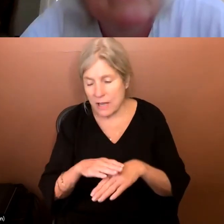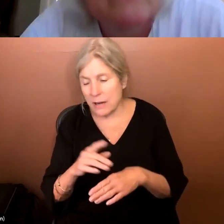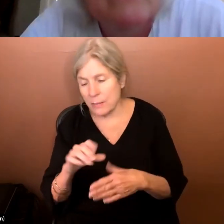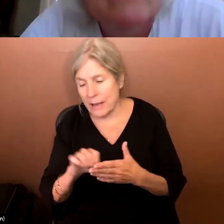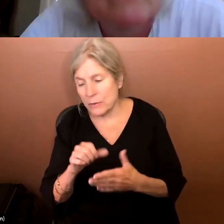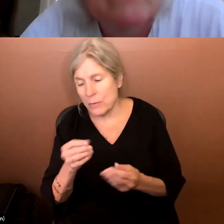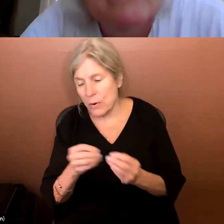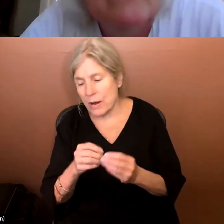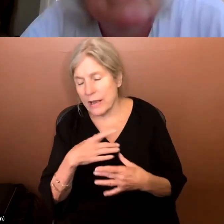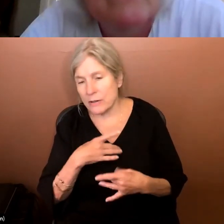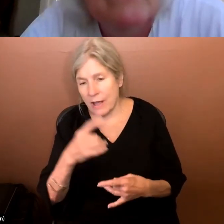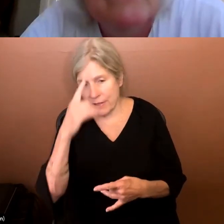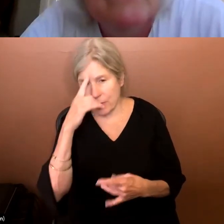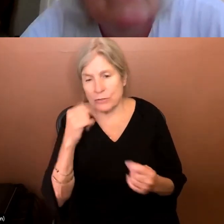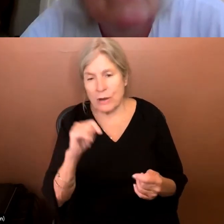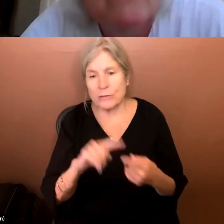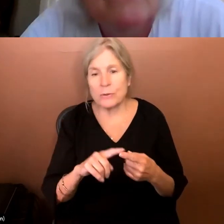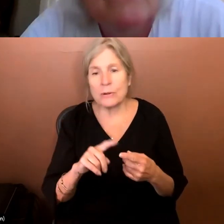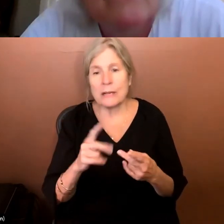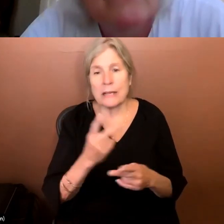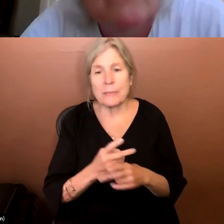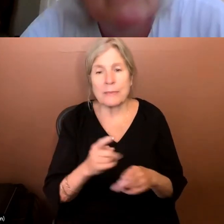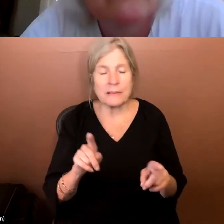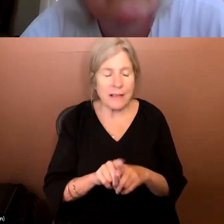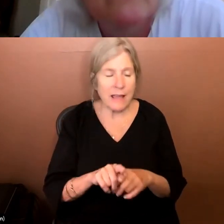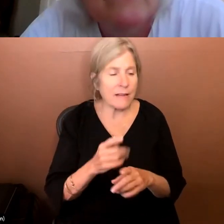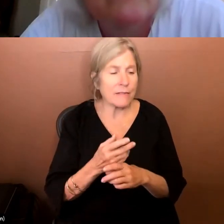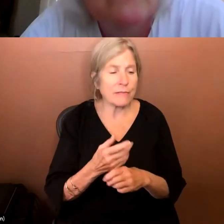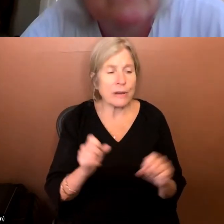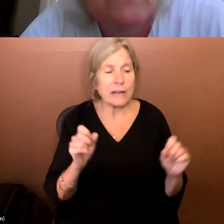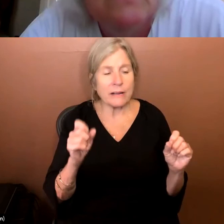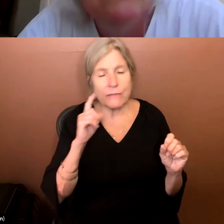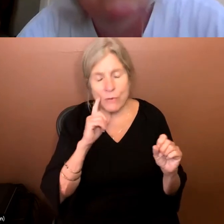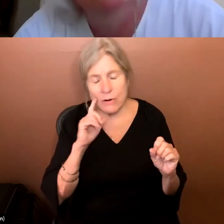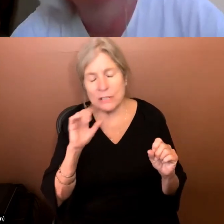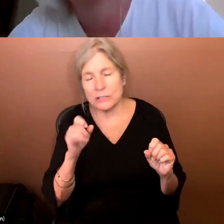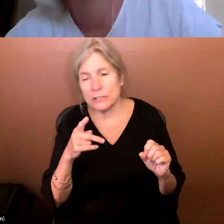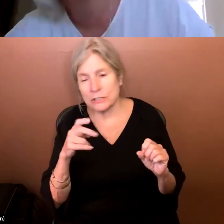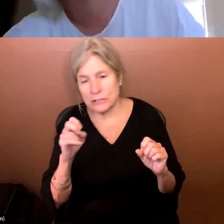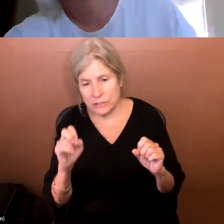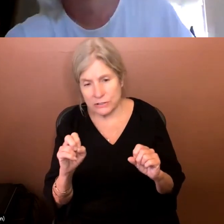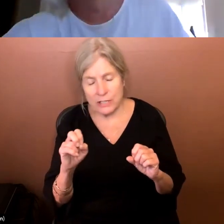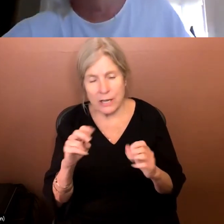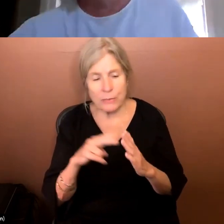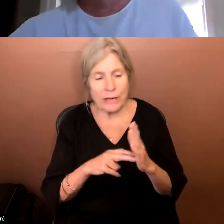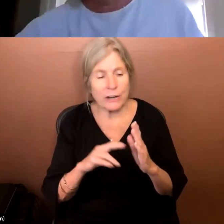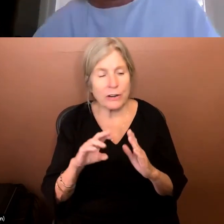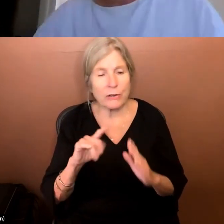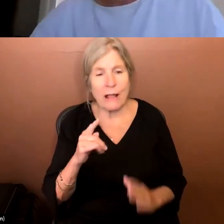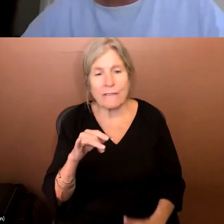think we should try to keep the same freedom for tactile graphics. Georgina Kleege: Good point. There's